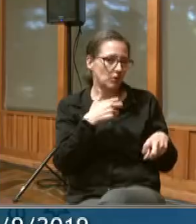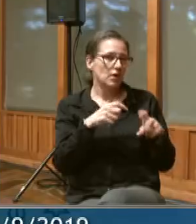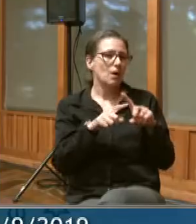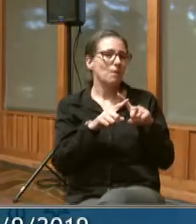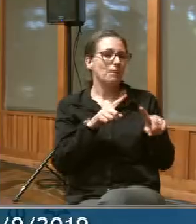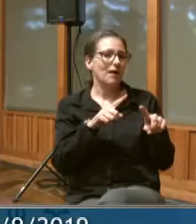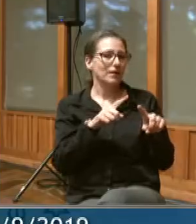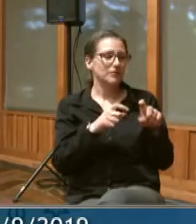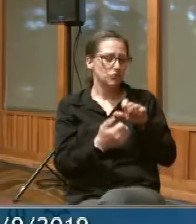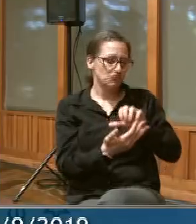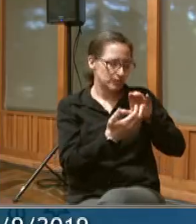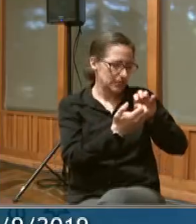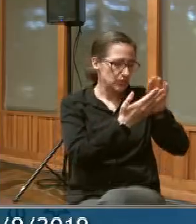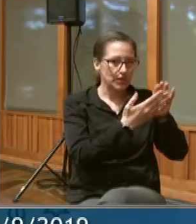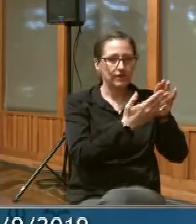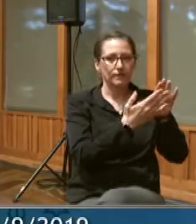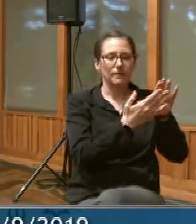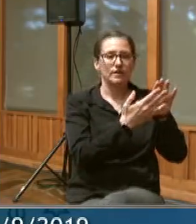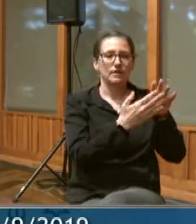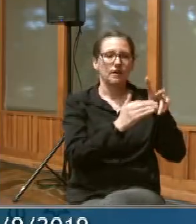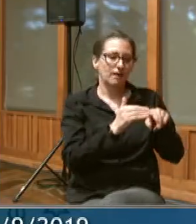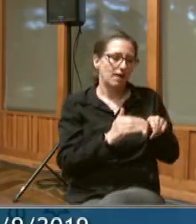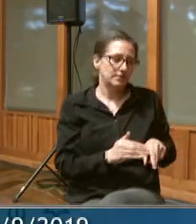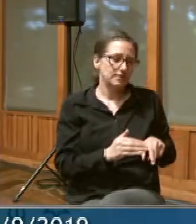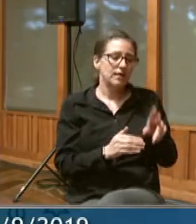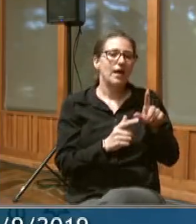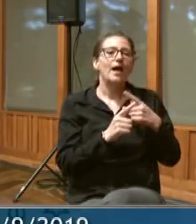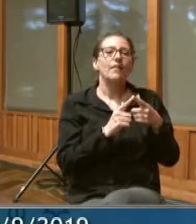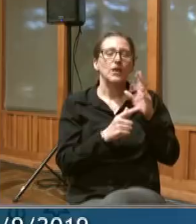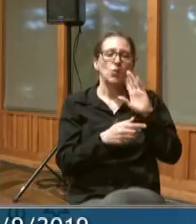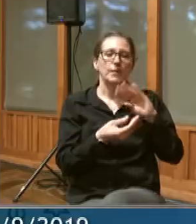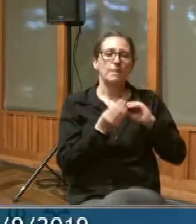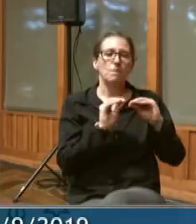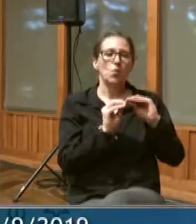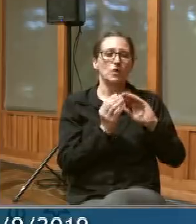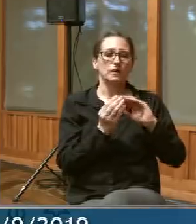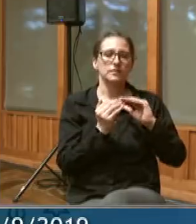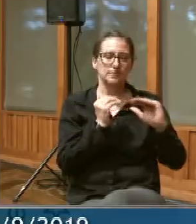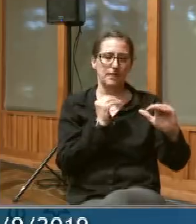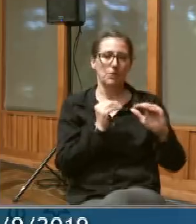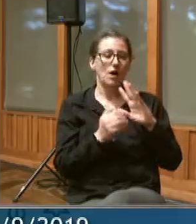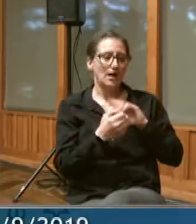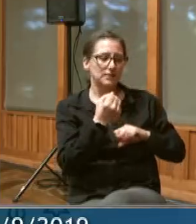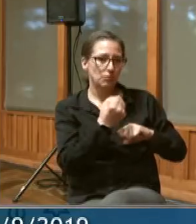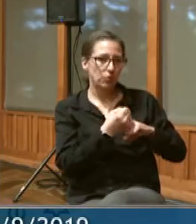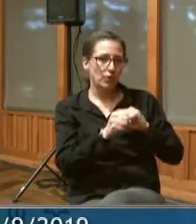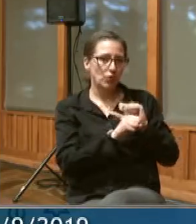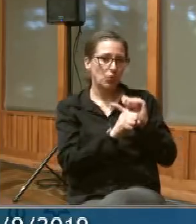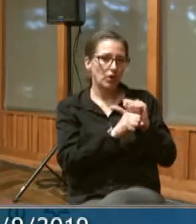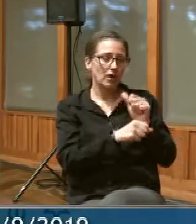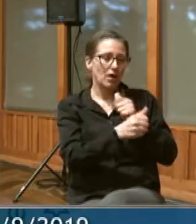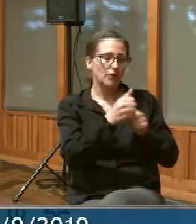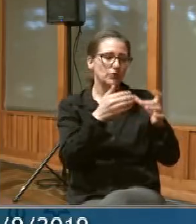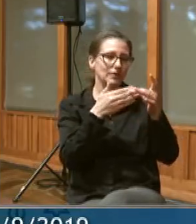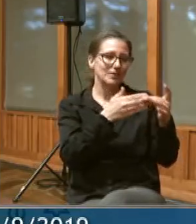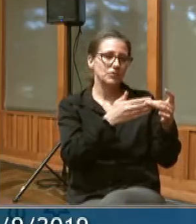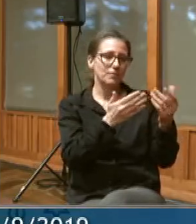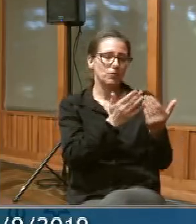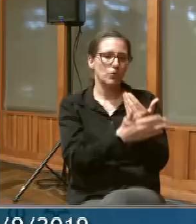SHARED IN THIS BUDGET PROCESS HOW IT WILL MAKE DIFFICULT BUT STRATEGIC CHANGES TO PUT THE BUREAU ON MORE SUSTAINABLE FOOTING.